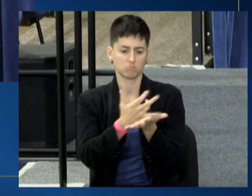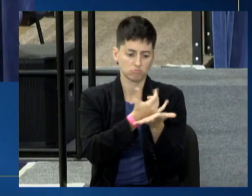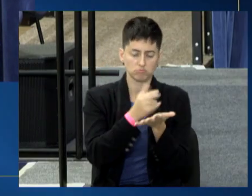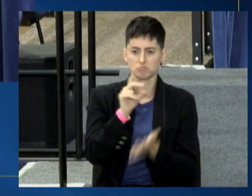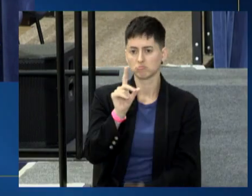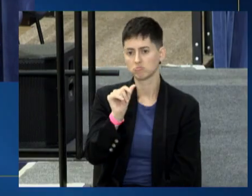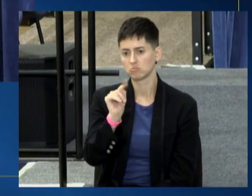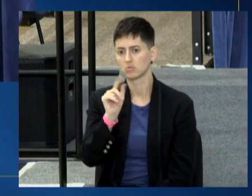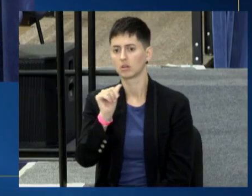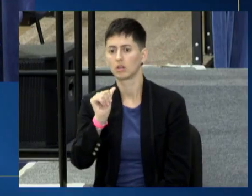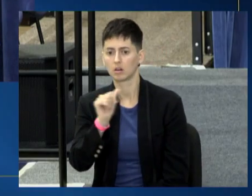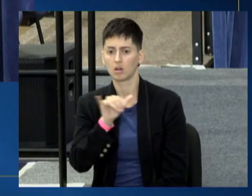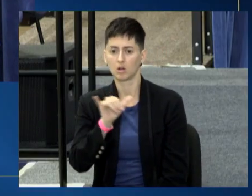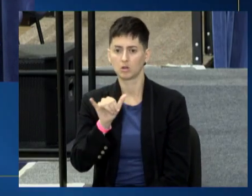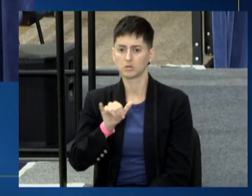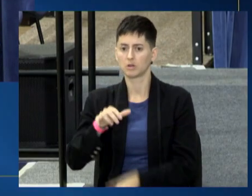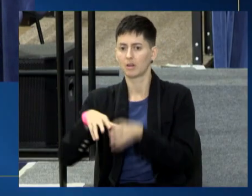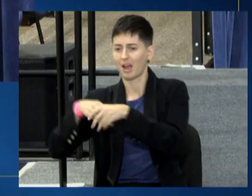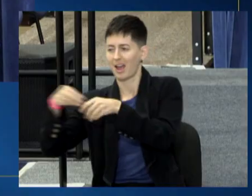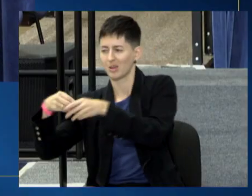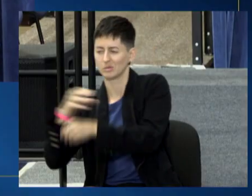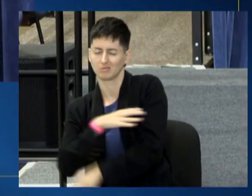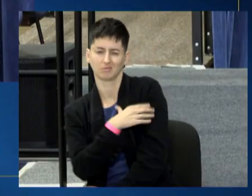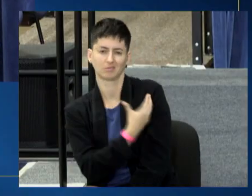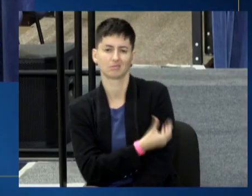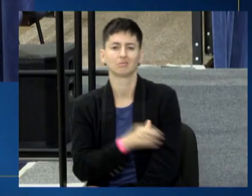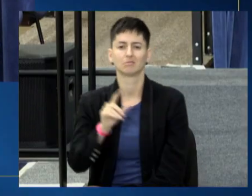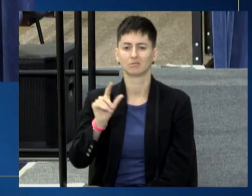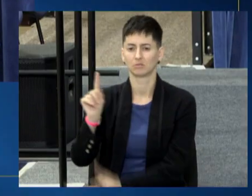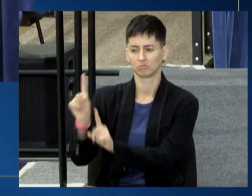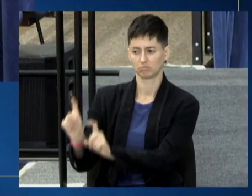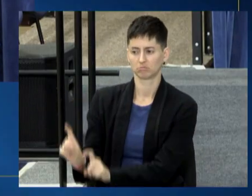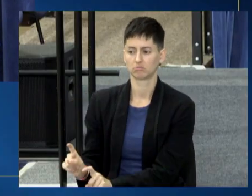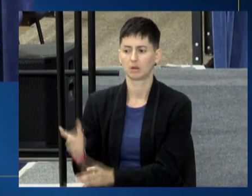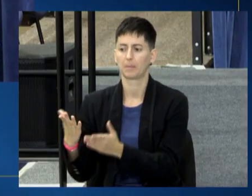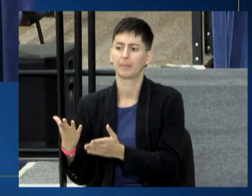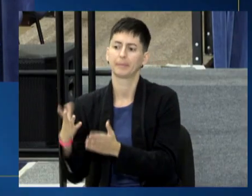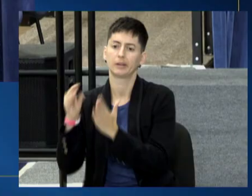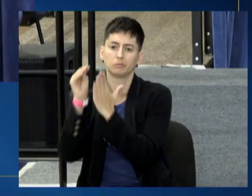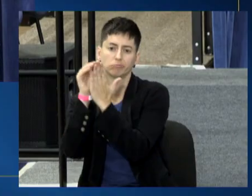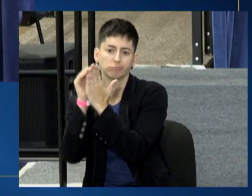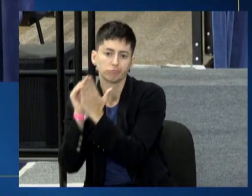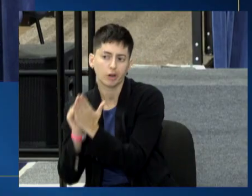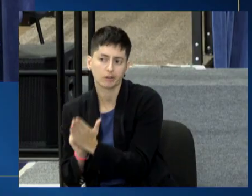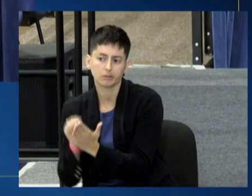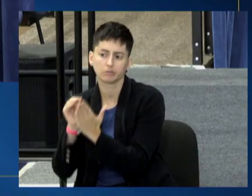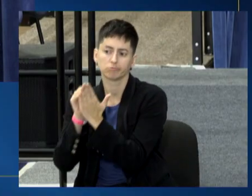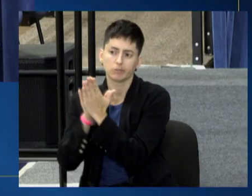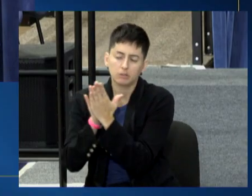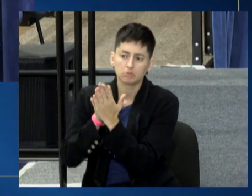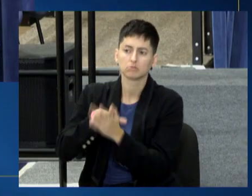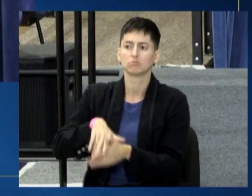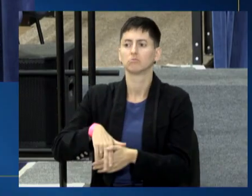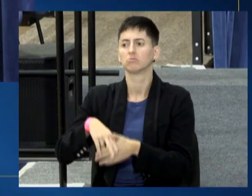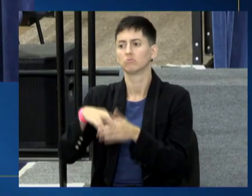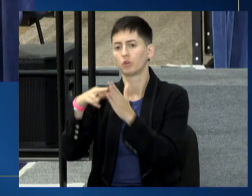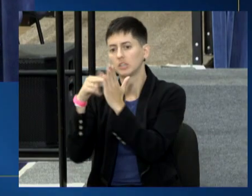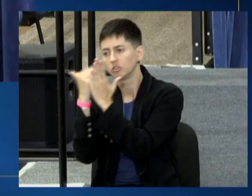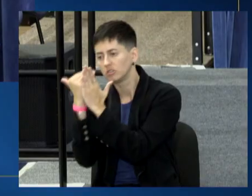trials. So, electronic health records, registries, et cetera. This program over only a few years has